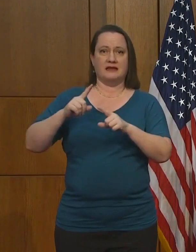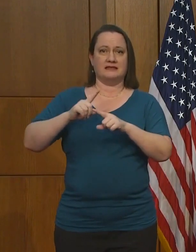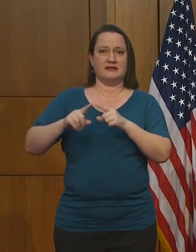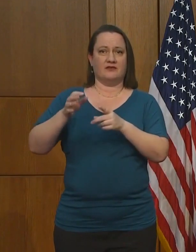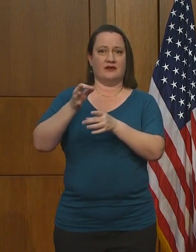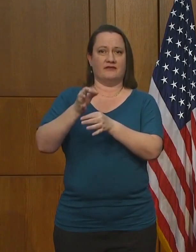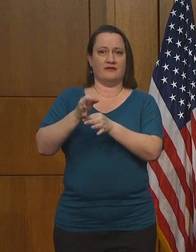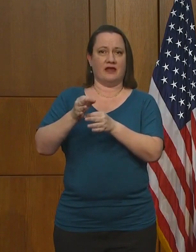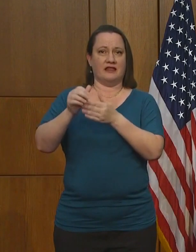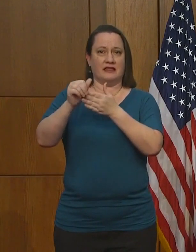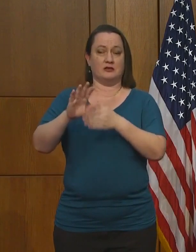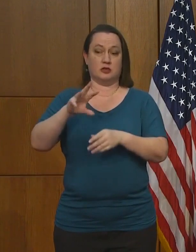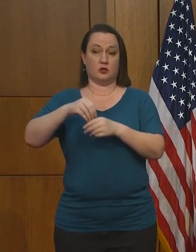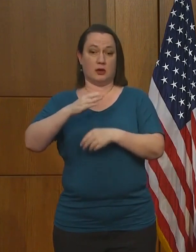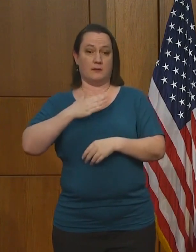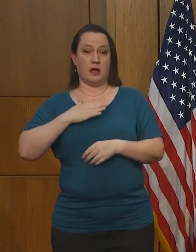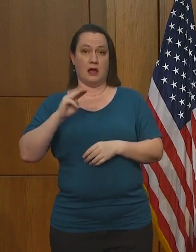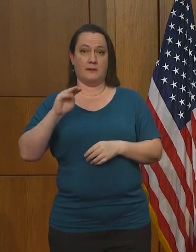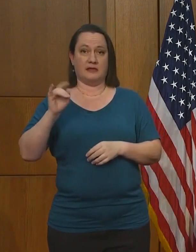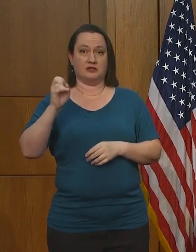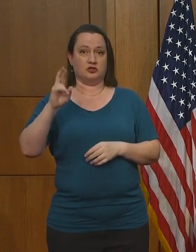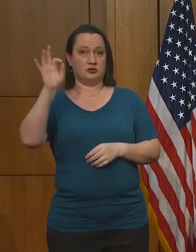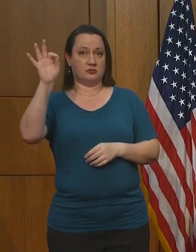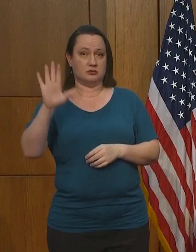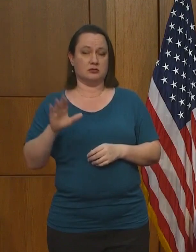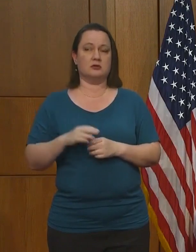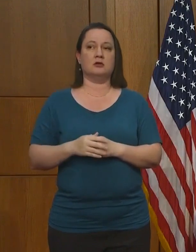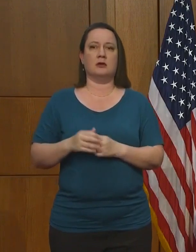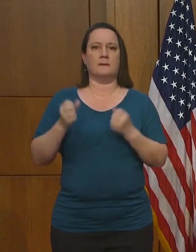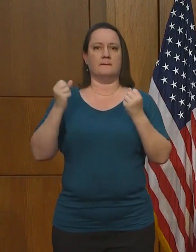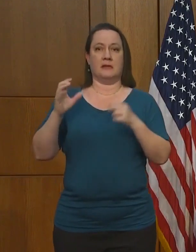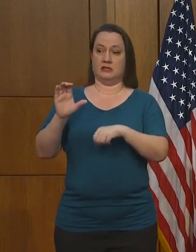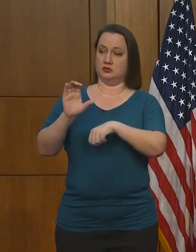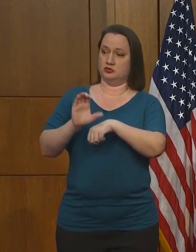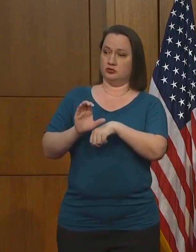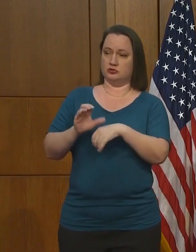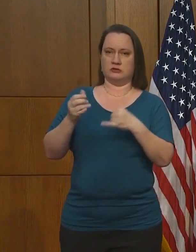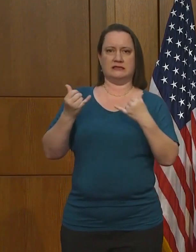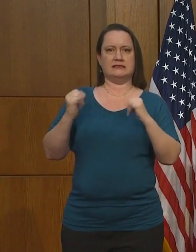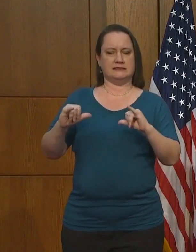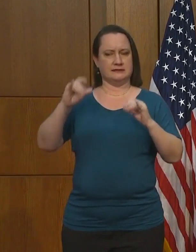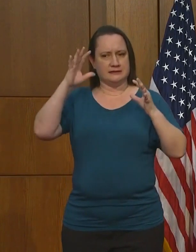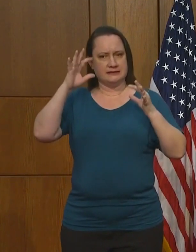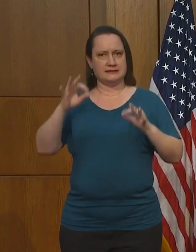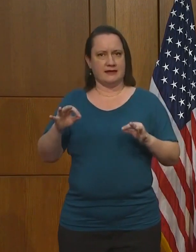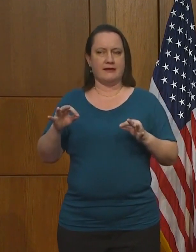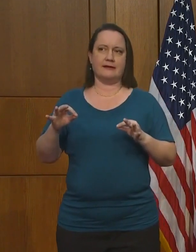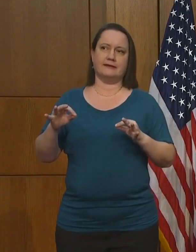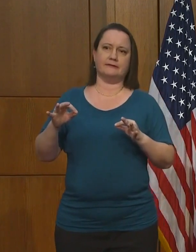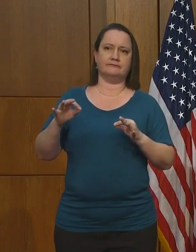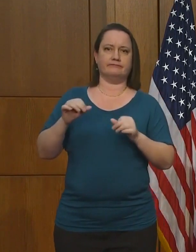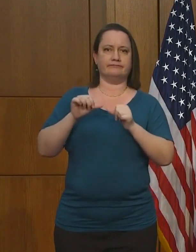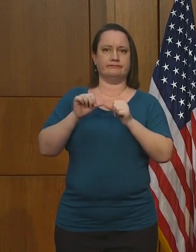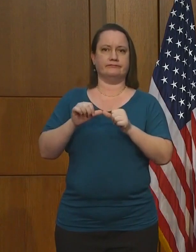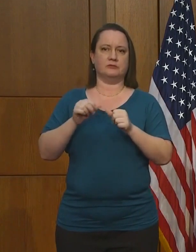I'M. I HAVE TO LOT OF LEADERS